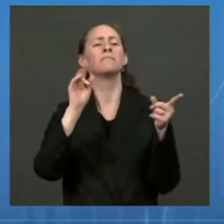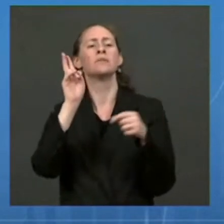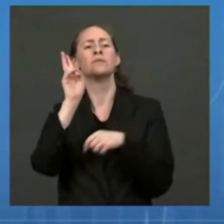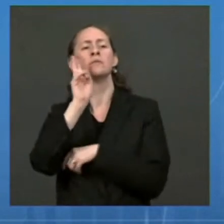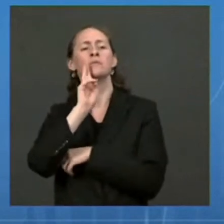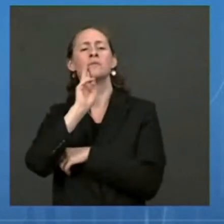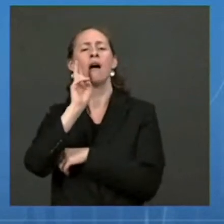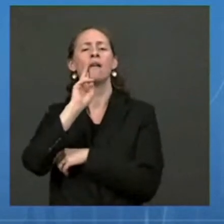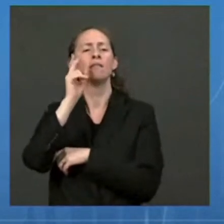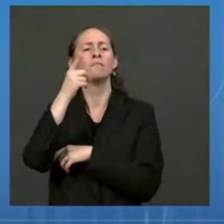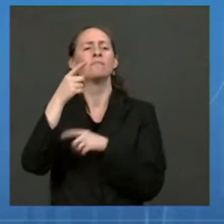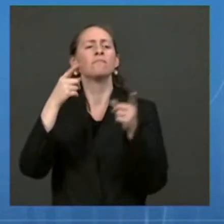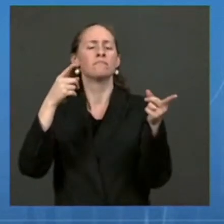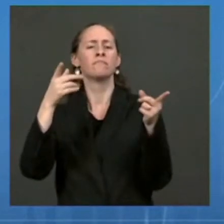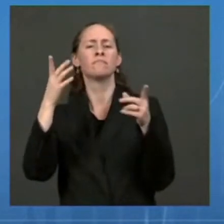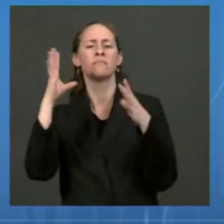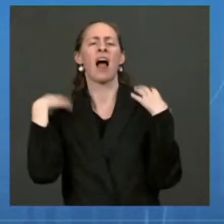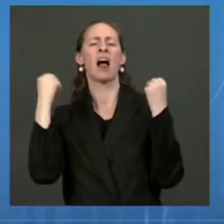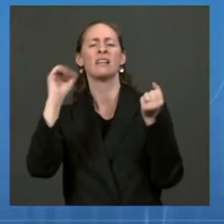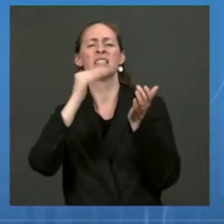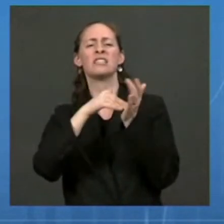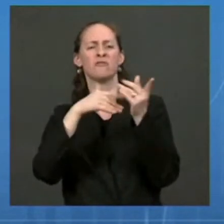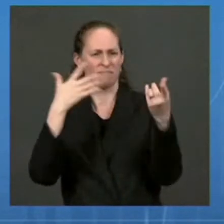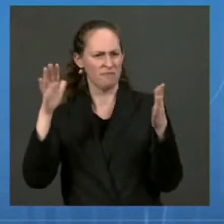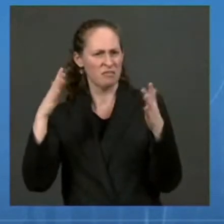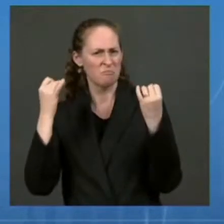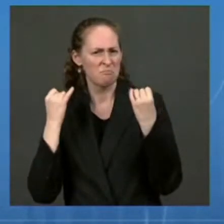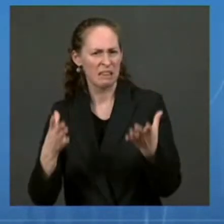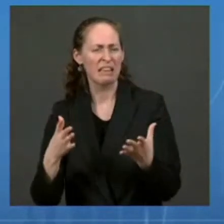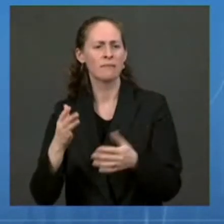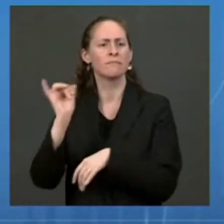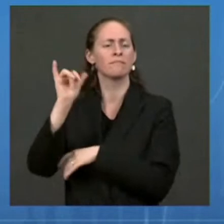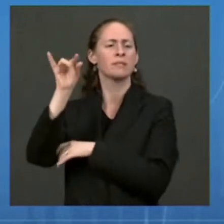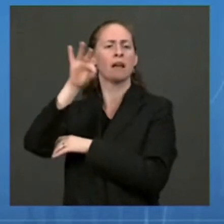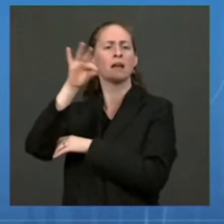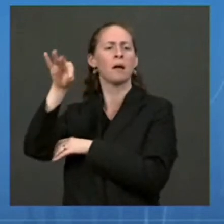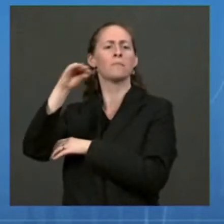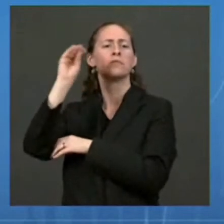FIRST, THE DOCTORS HAVE SEEN VERY STRONG COMPLIANCE, 99% AT UNITED AIRLINES AND 99% AT